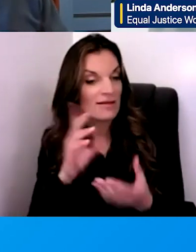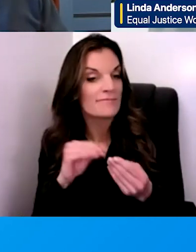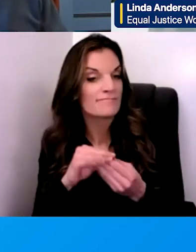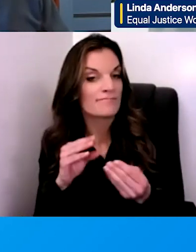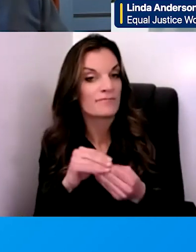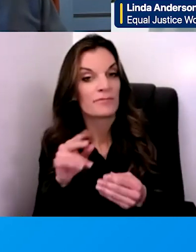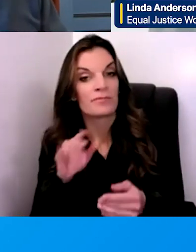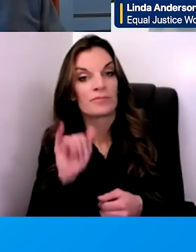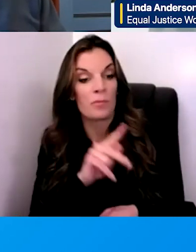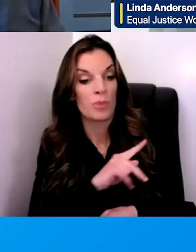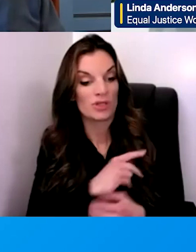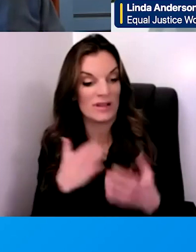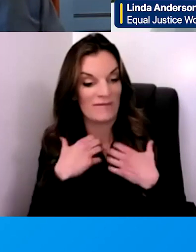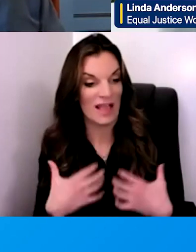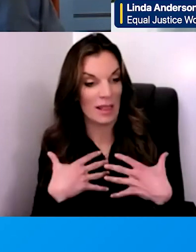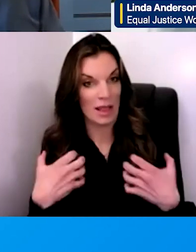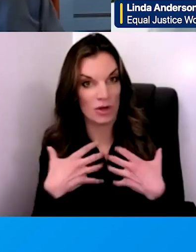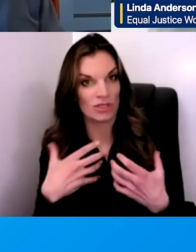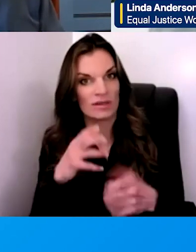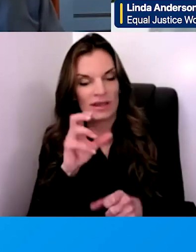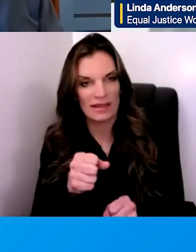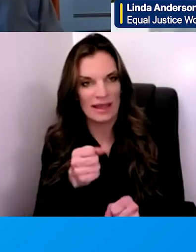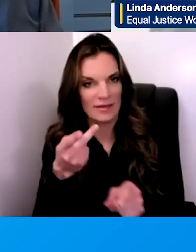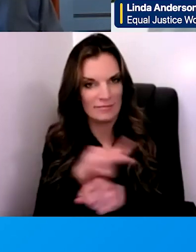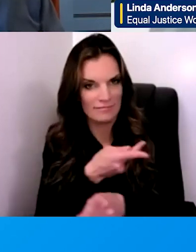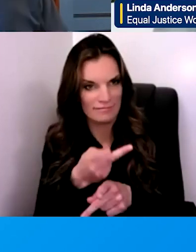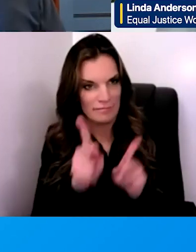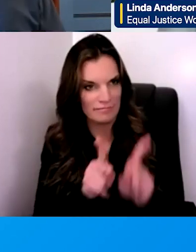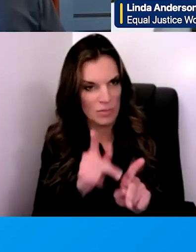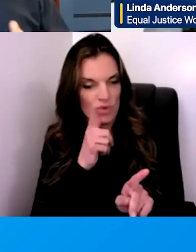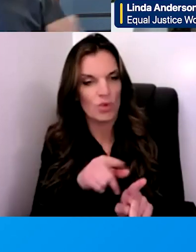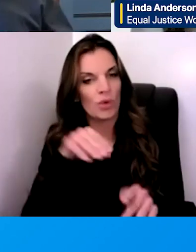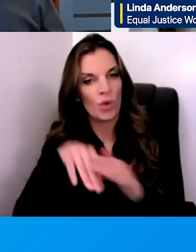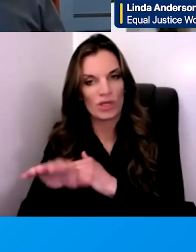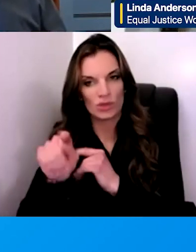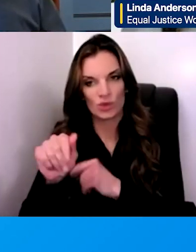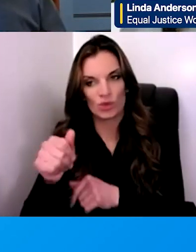ventilators to be taken care of folks entering an acute care facility. And the way we got to Court was